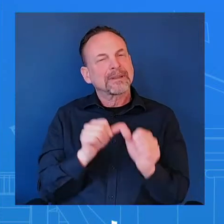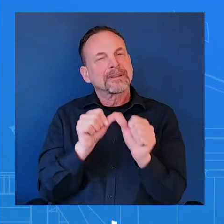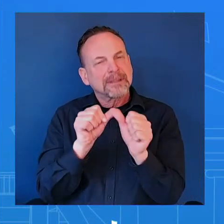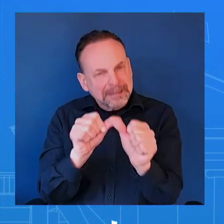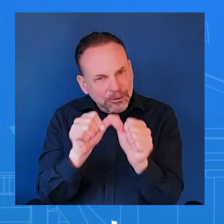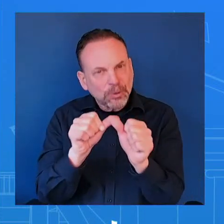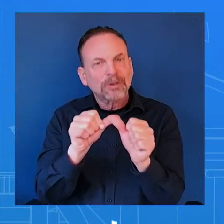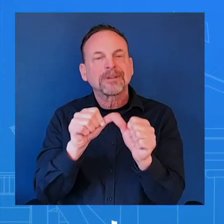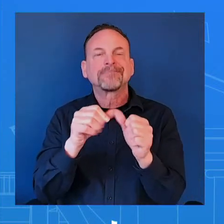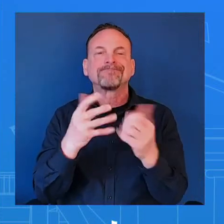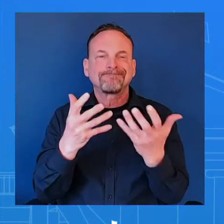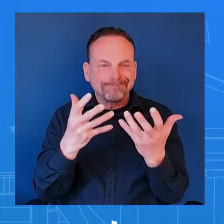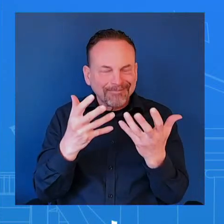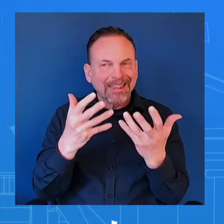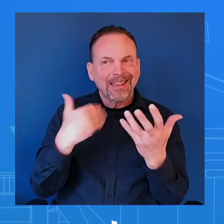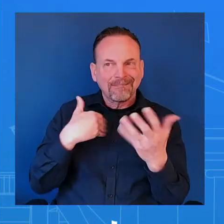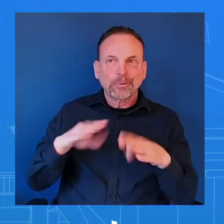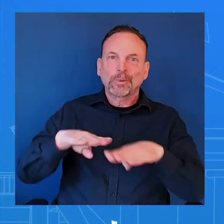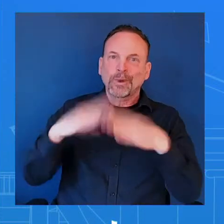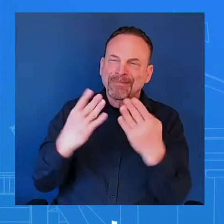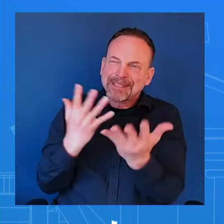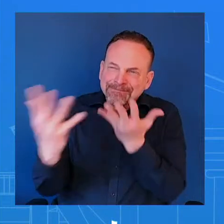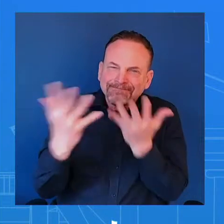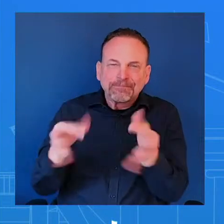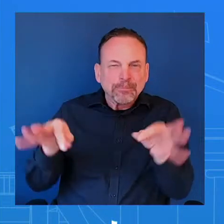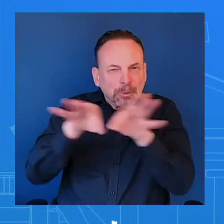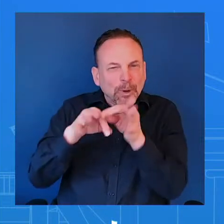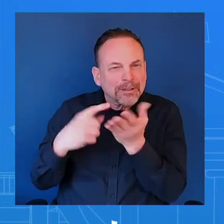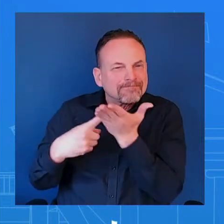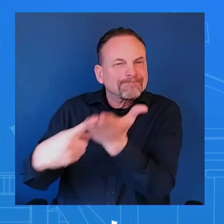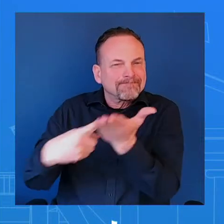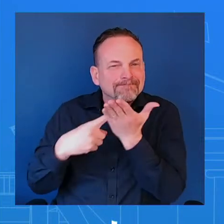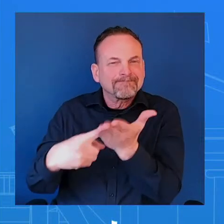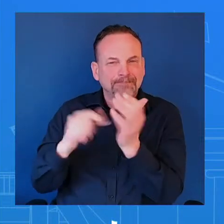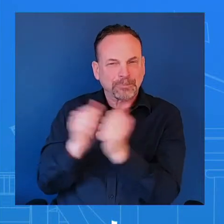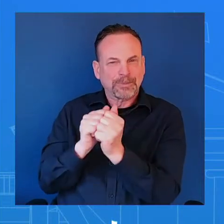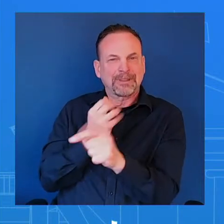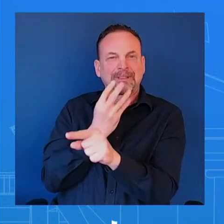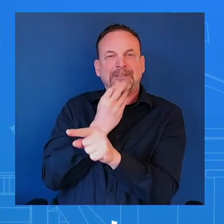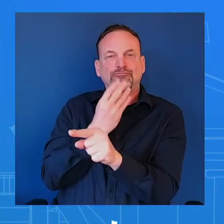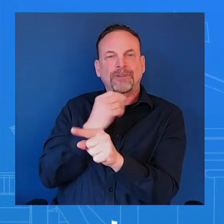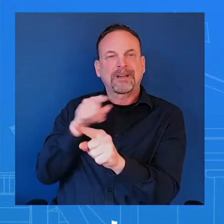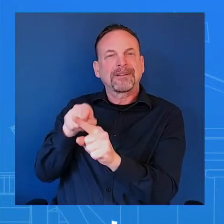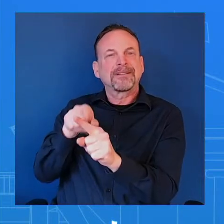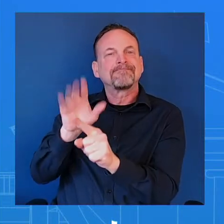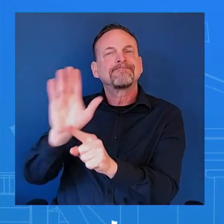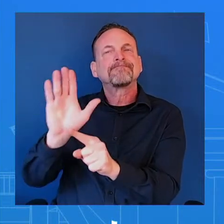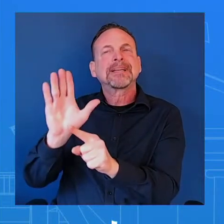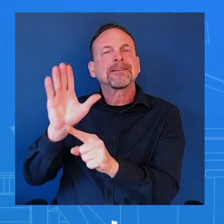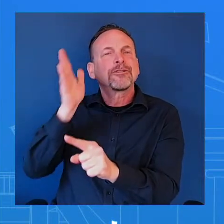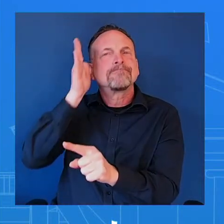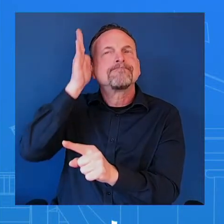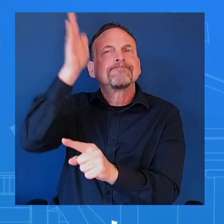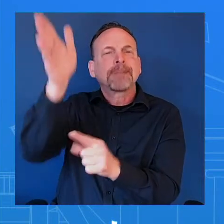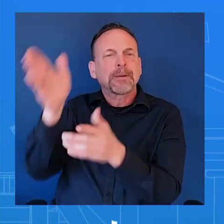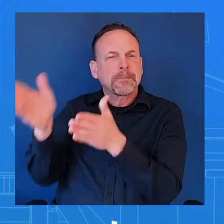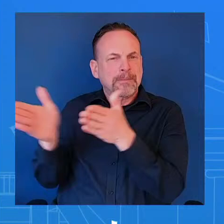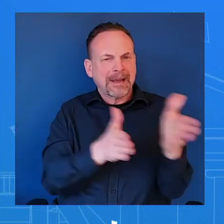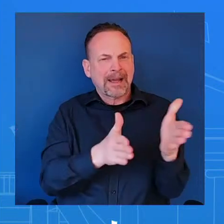Israel moves forward with their operation. We want to make sure that civilians are kept safe, that -- are protected --